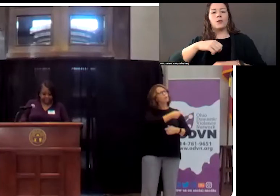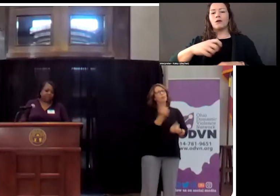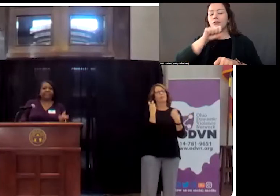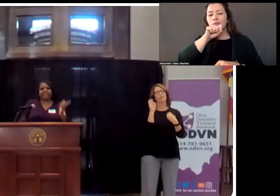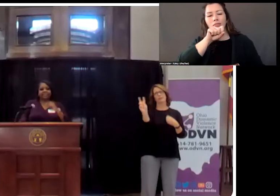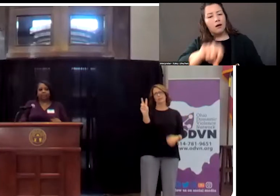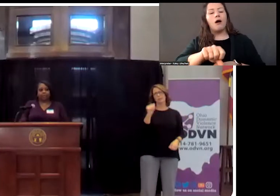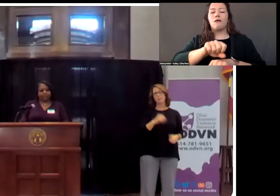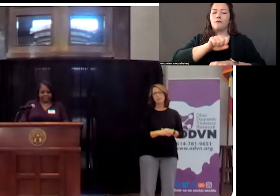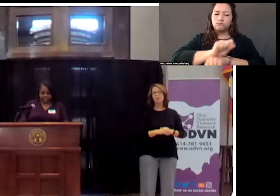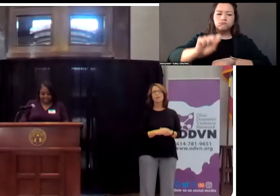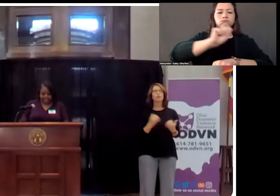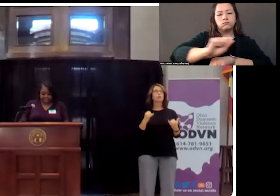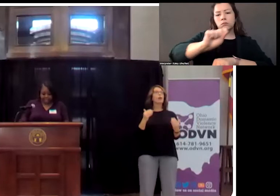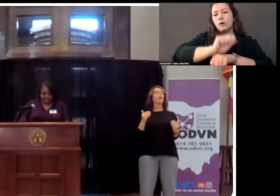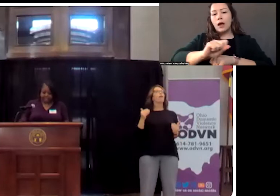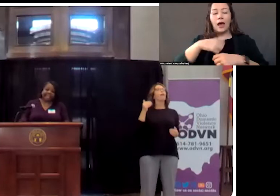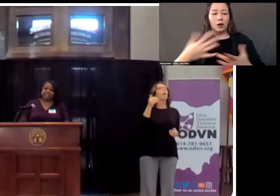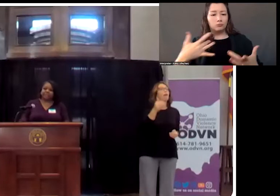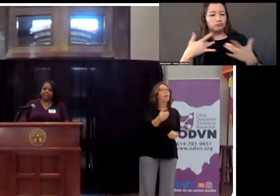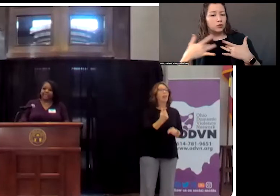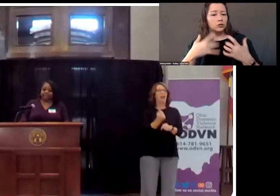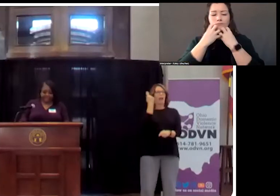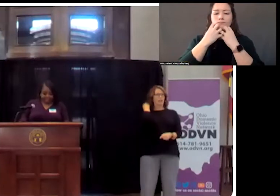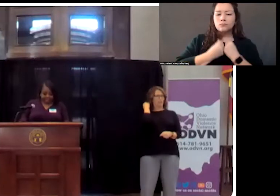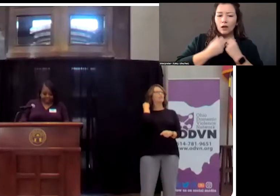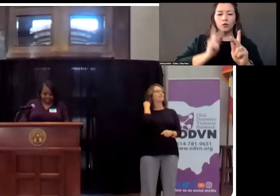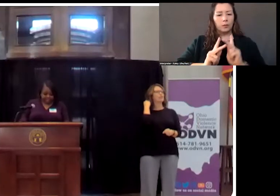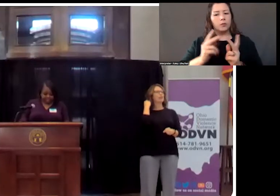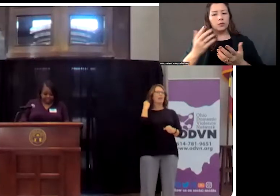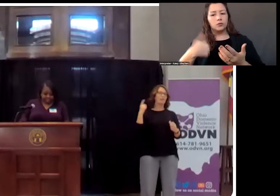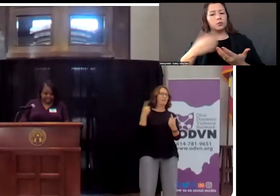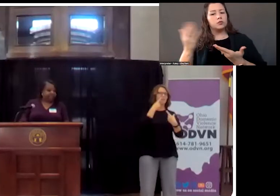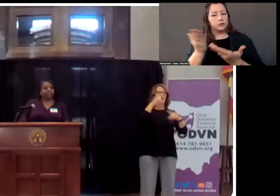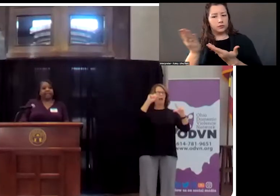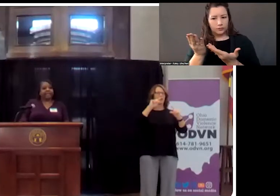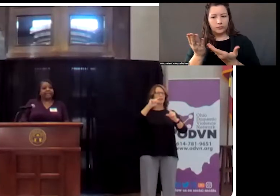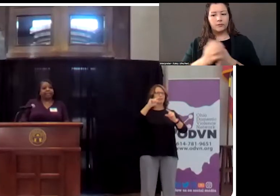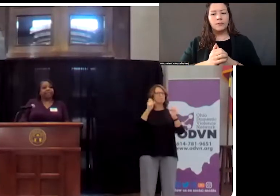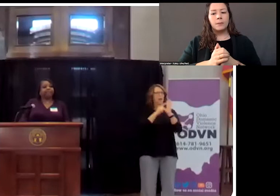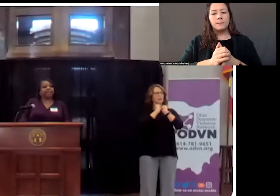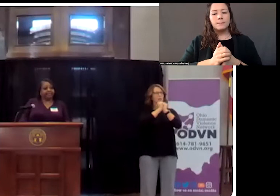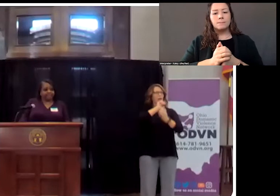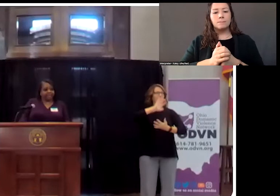So fast forward with me. Last year we came back together and it felt like it had been forever.